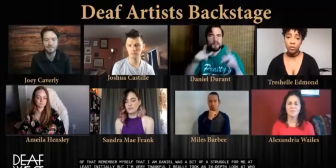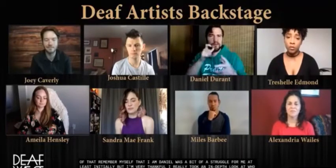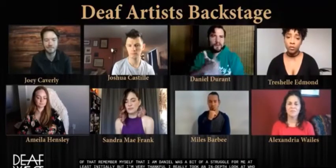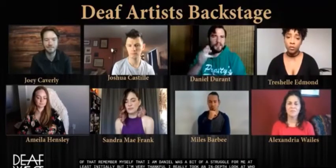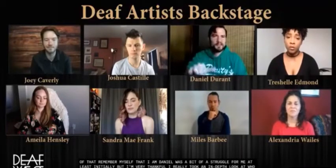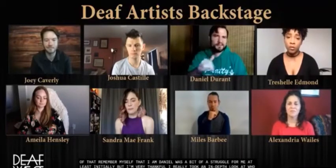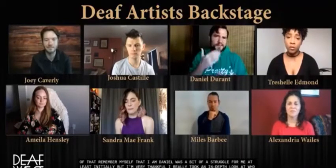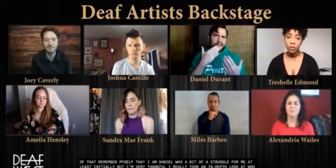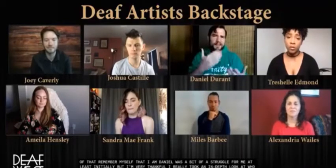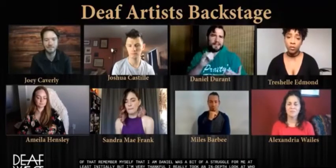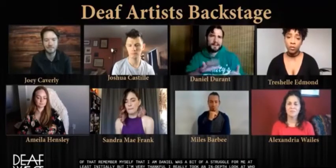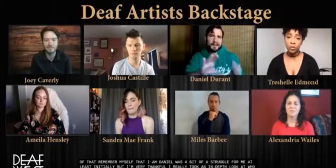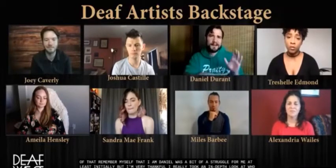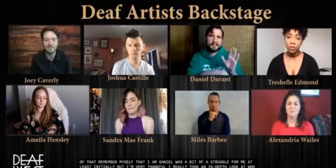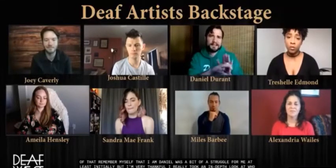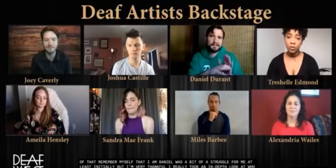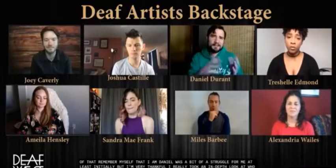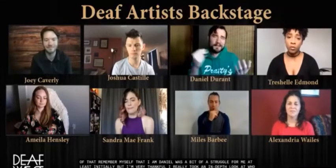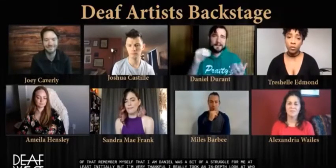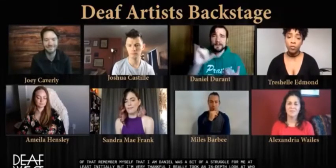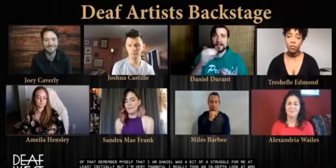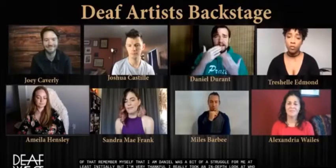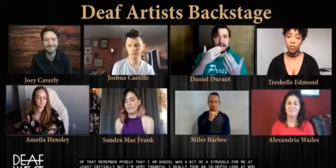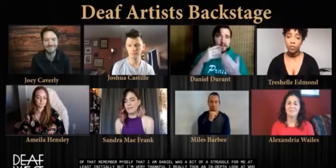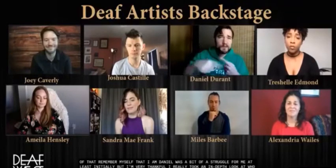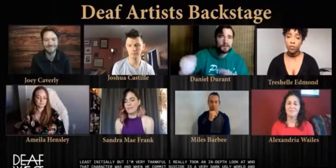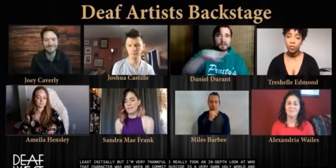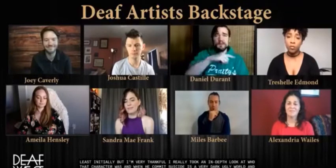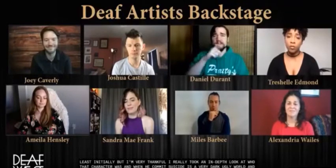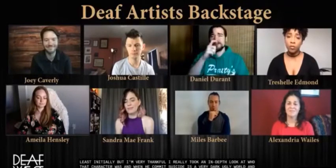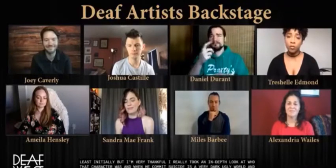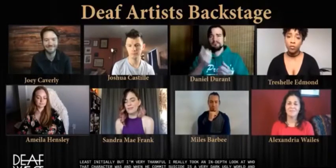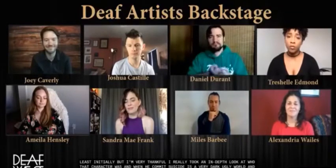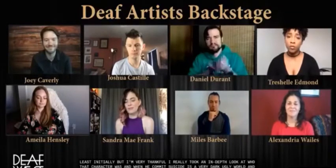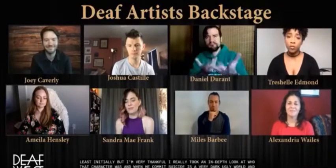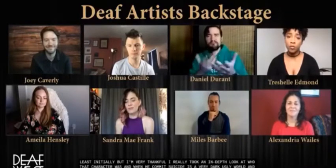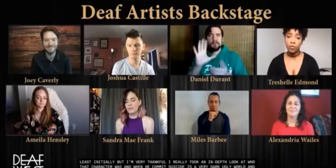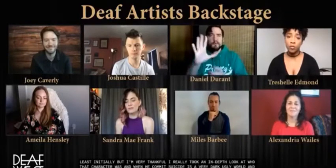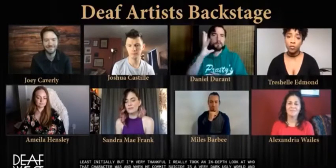And I could really understand what it's like for that character to have to go through that